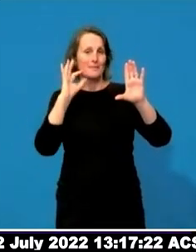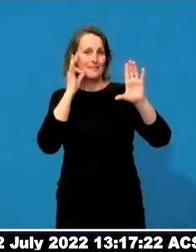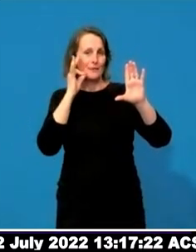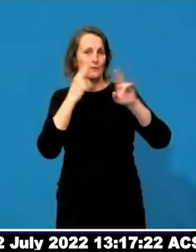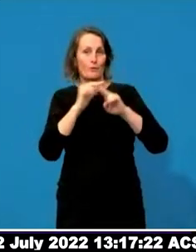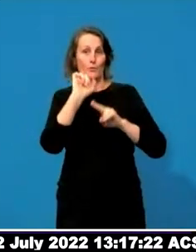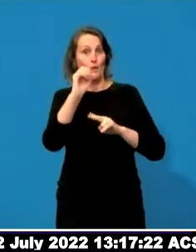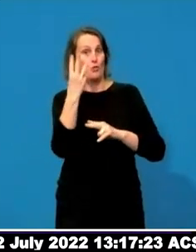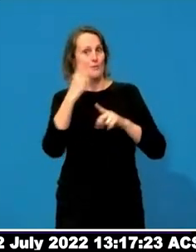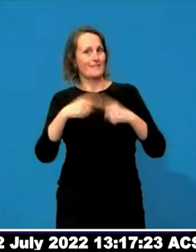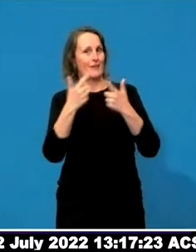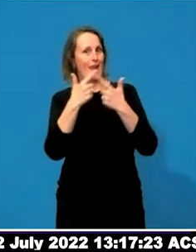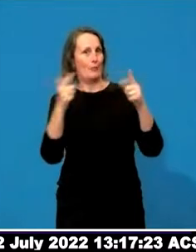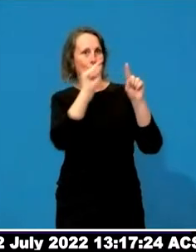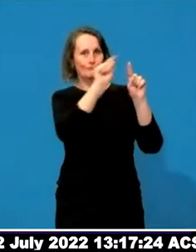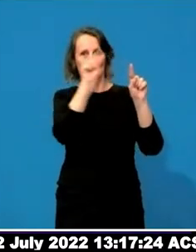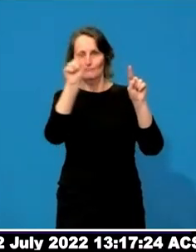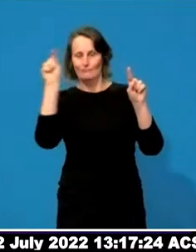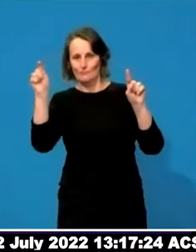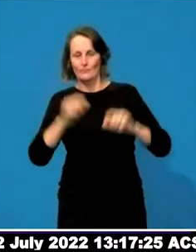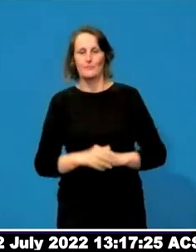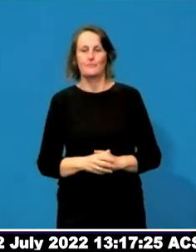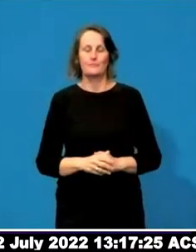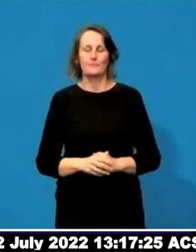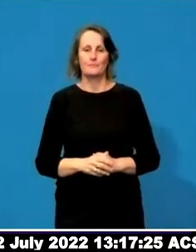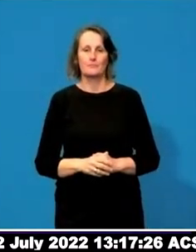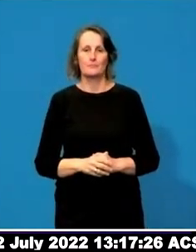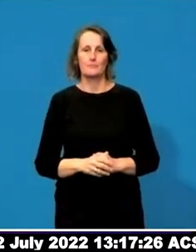The NPY Women's Council it's an Anangu organisation